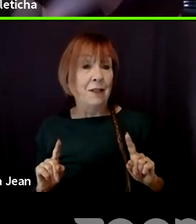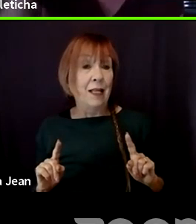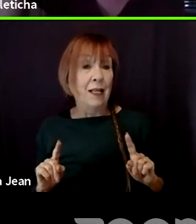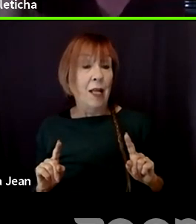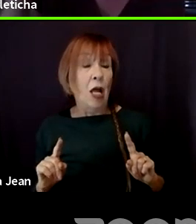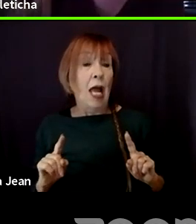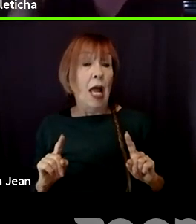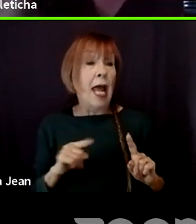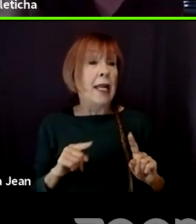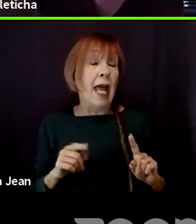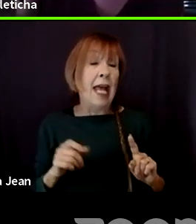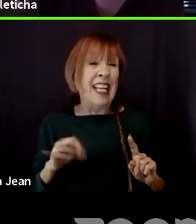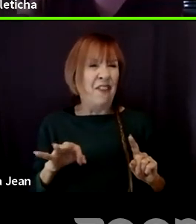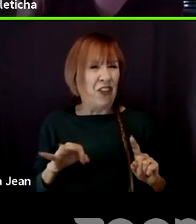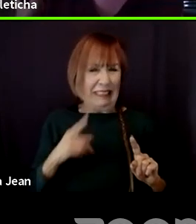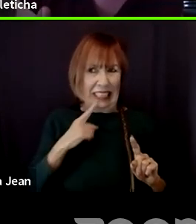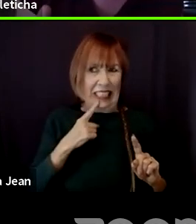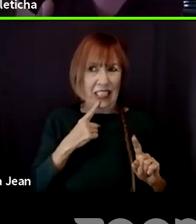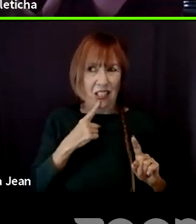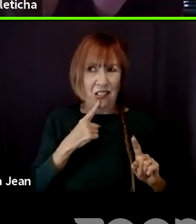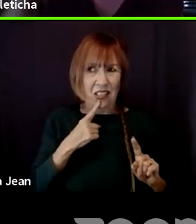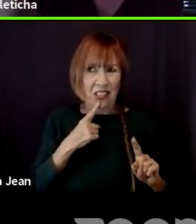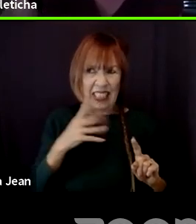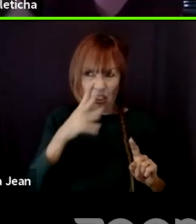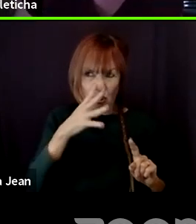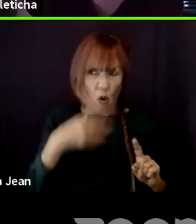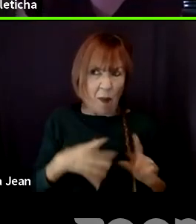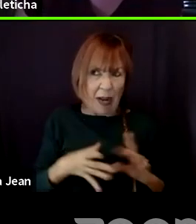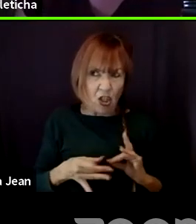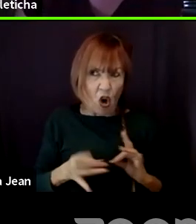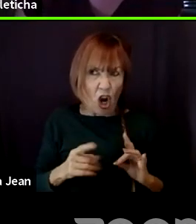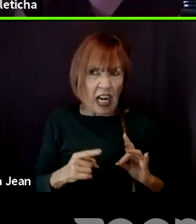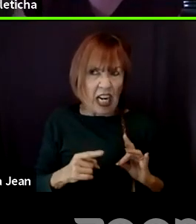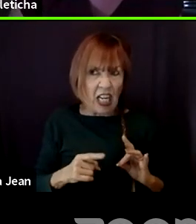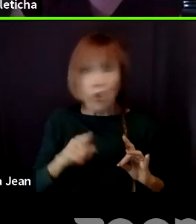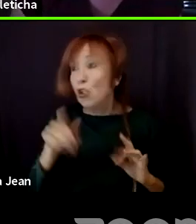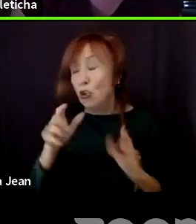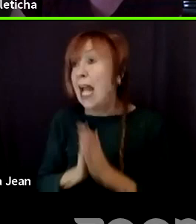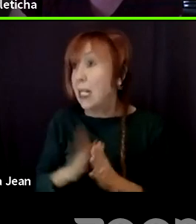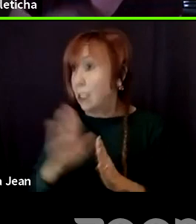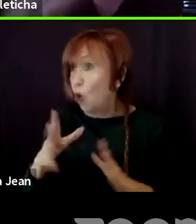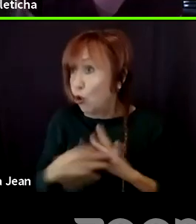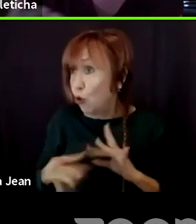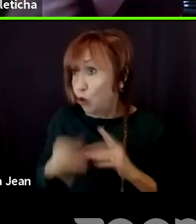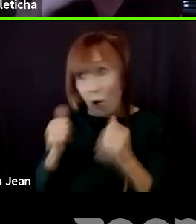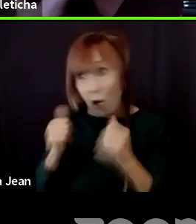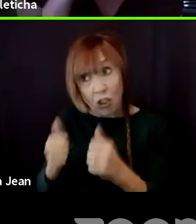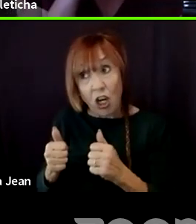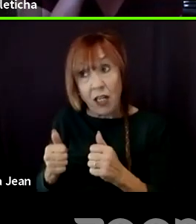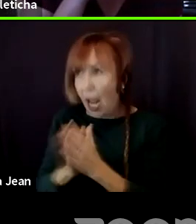okay, yeah, don't I'm gonna add some jokes, I promise. But does the story work for you? And always follow up like that.